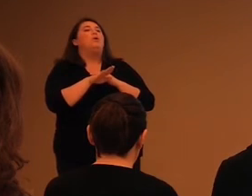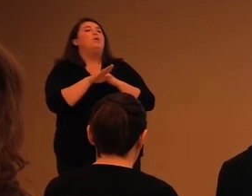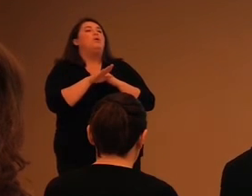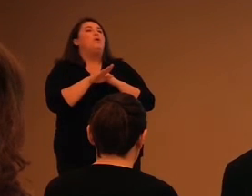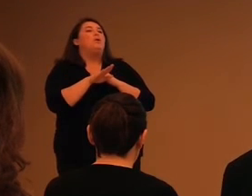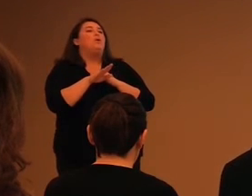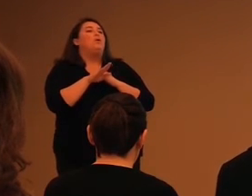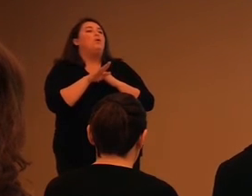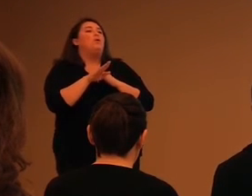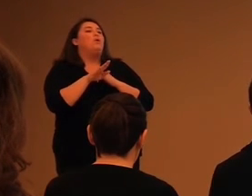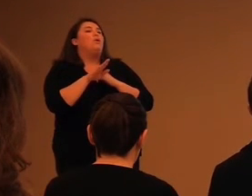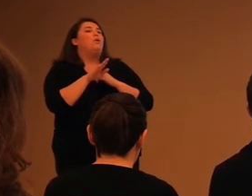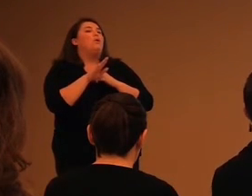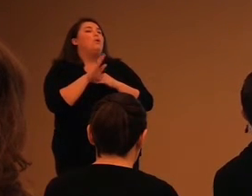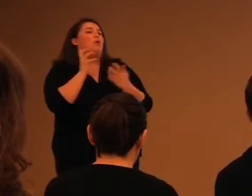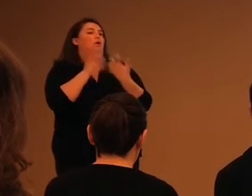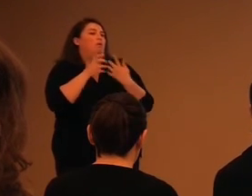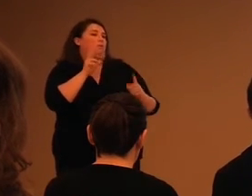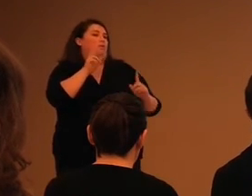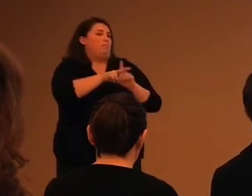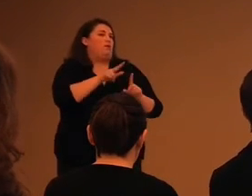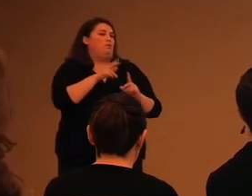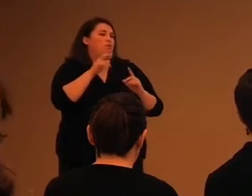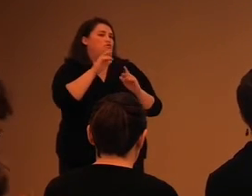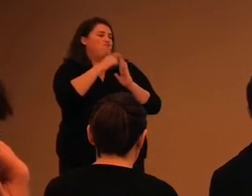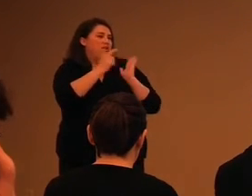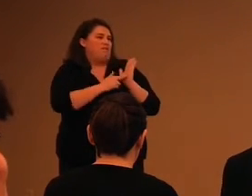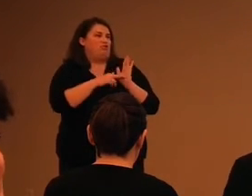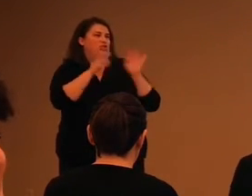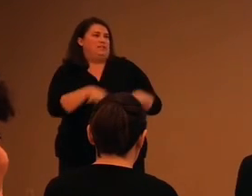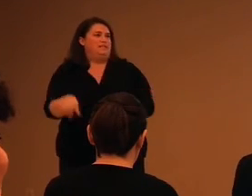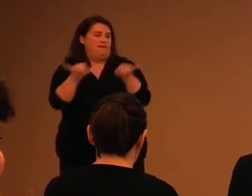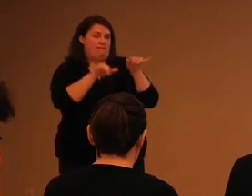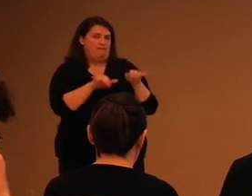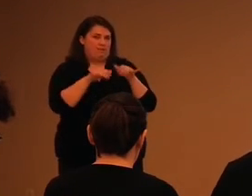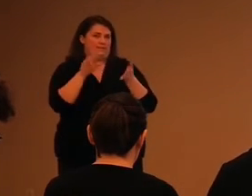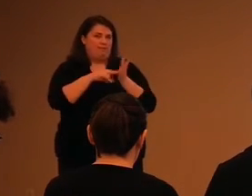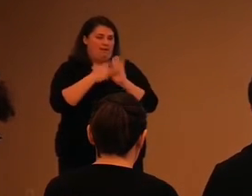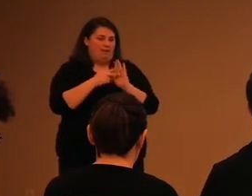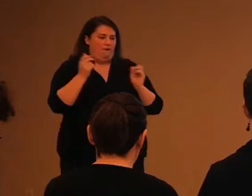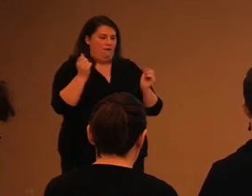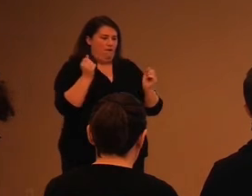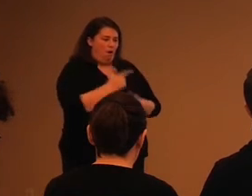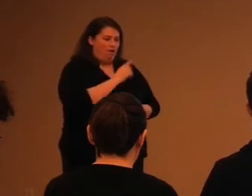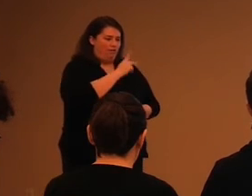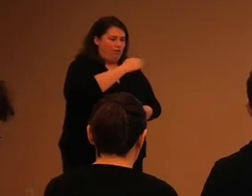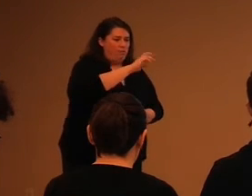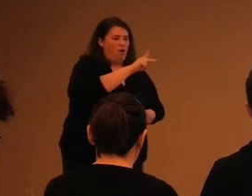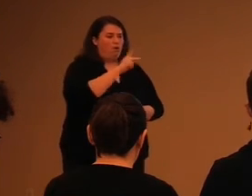Applicable regulations and standards we are there all the agency is there parks are doing self evaluations on